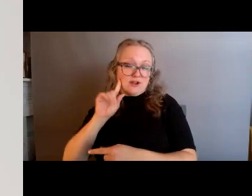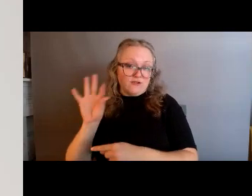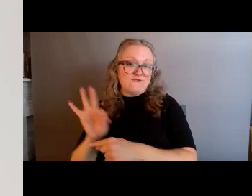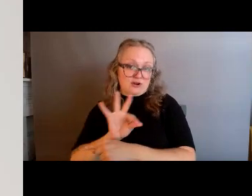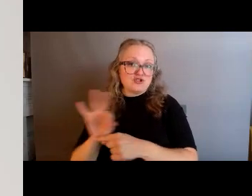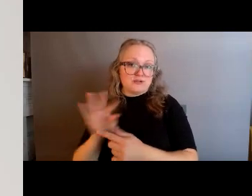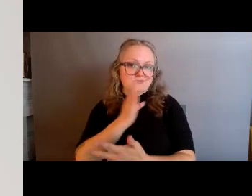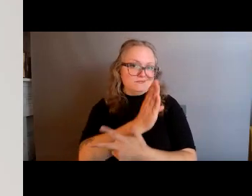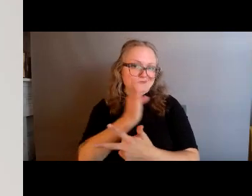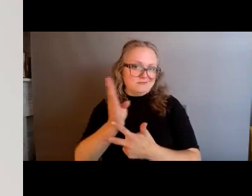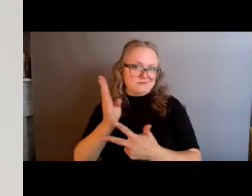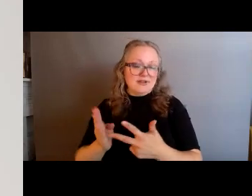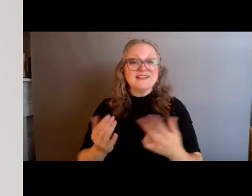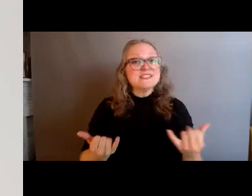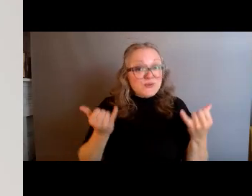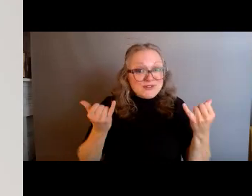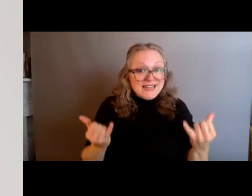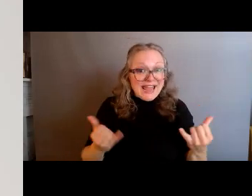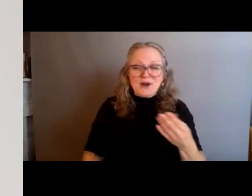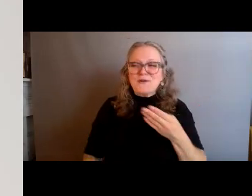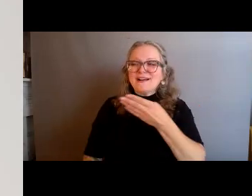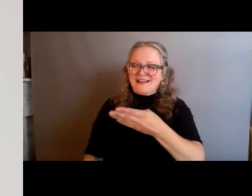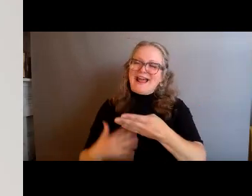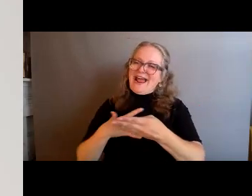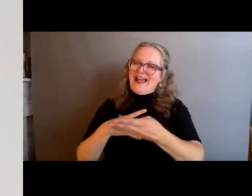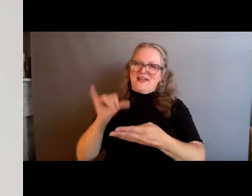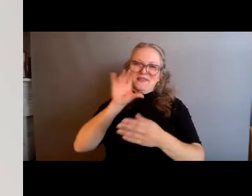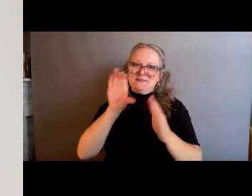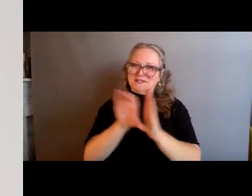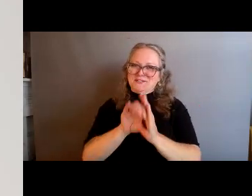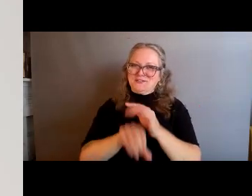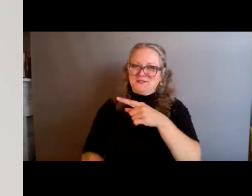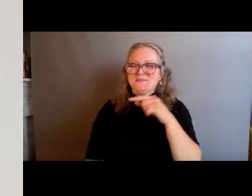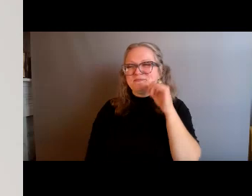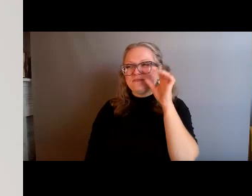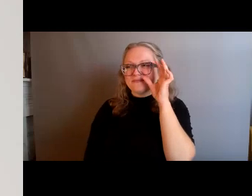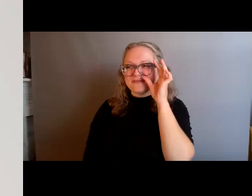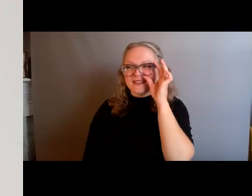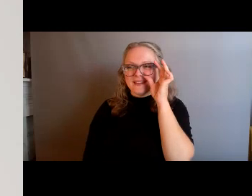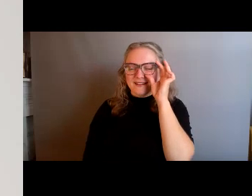Now I like this slide. This right here,